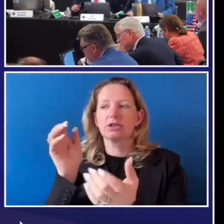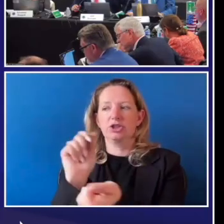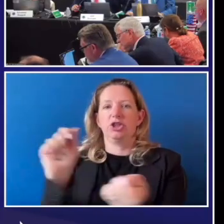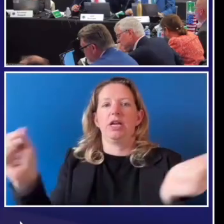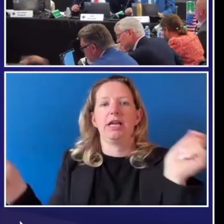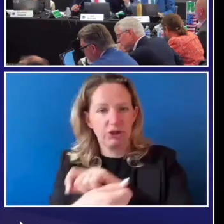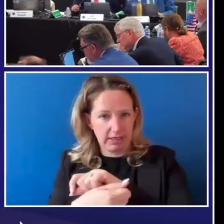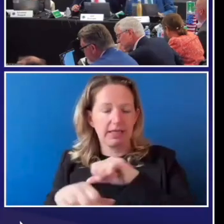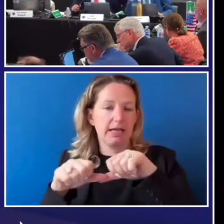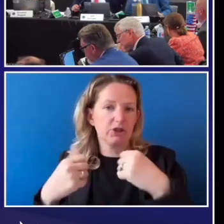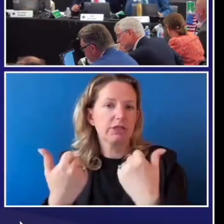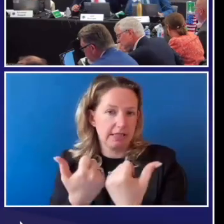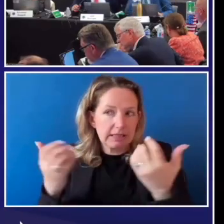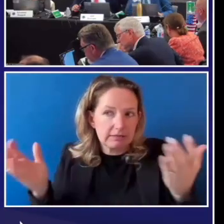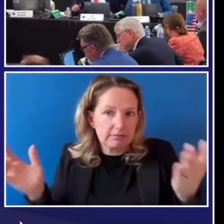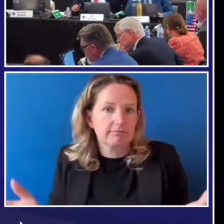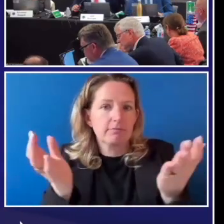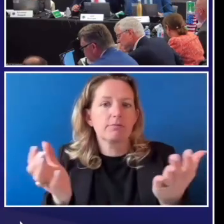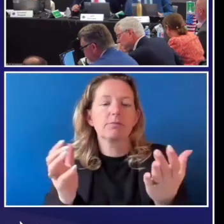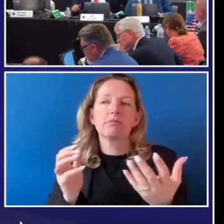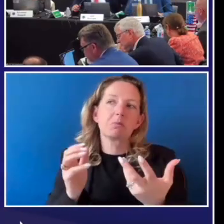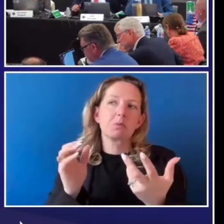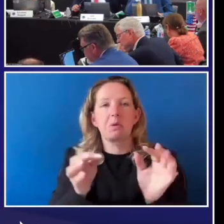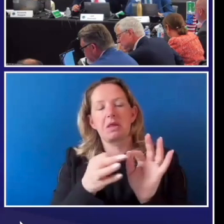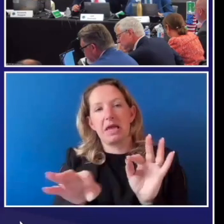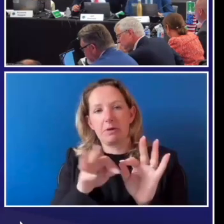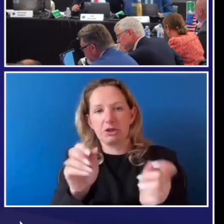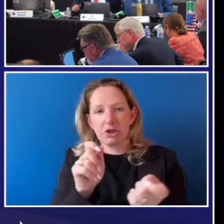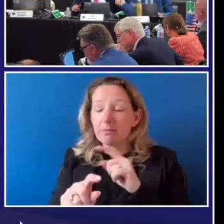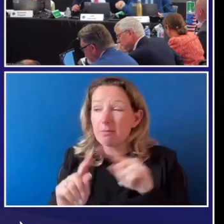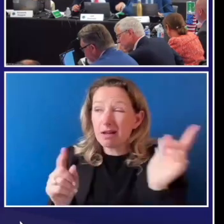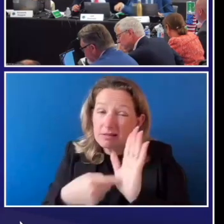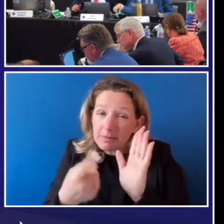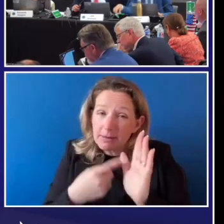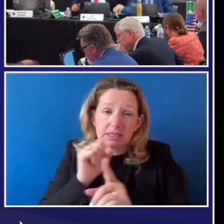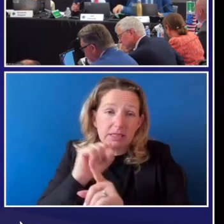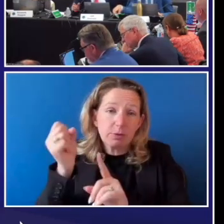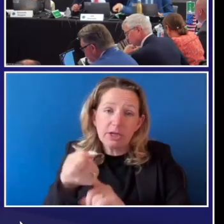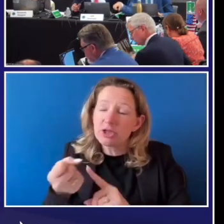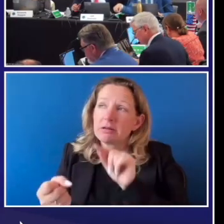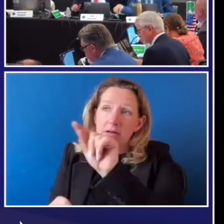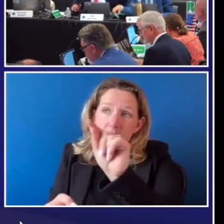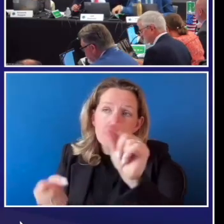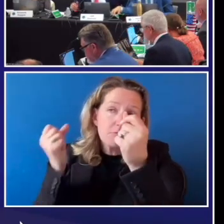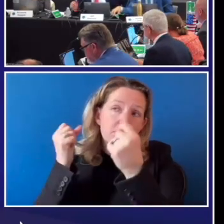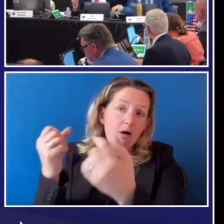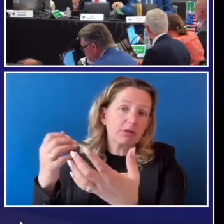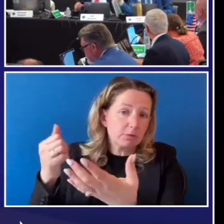There are other situations where multiple accreditations there, and Jake, if you want to add any color, feel free.